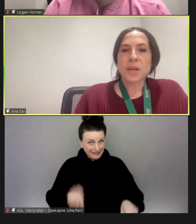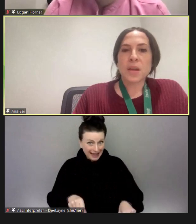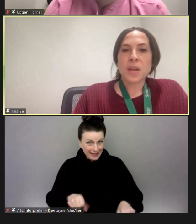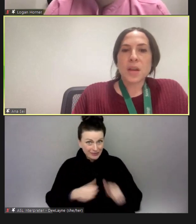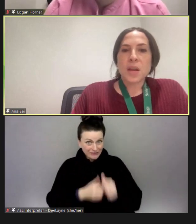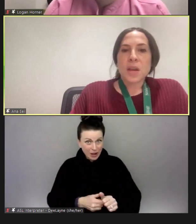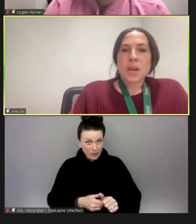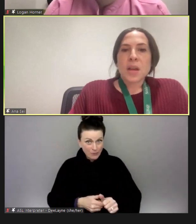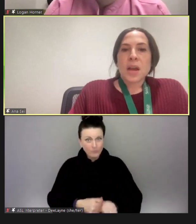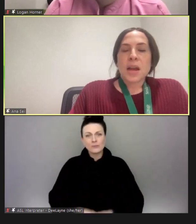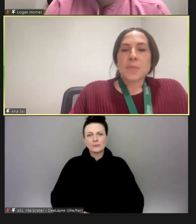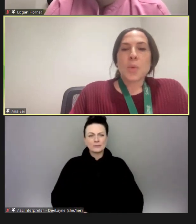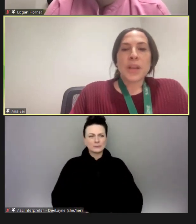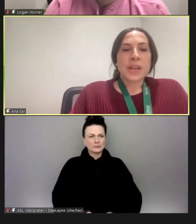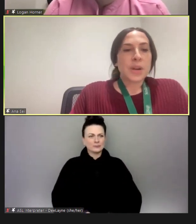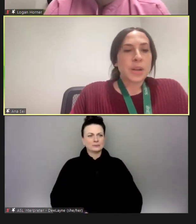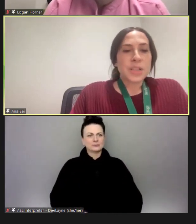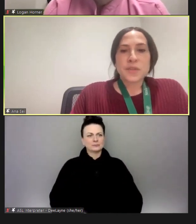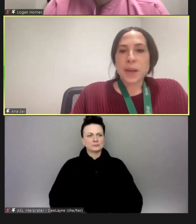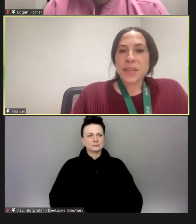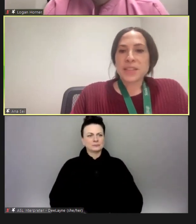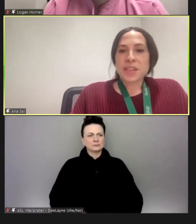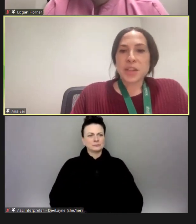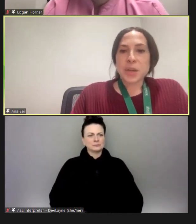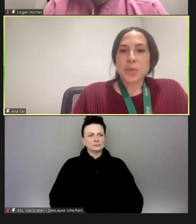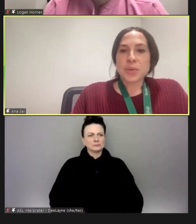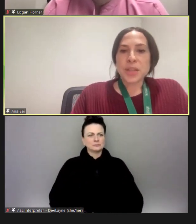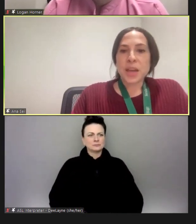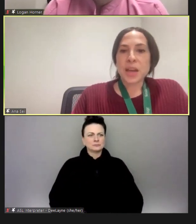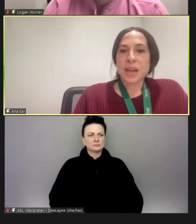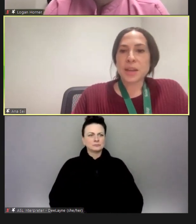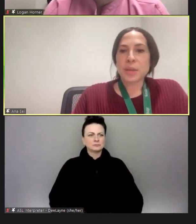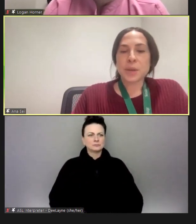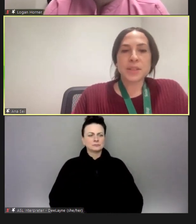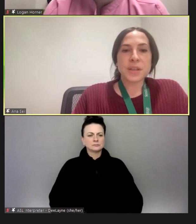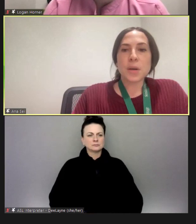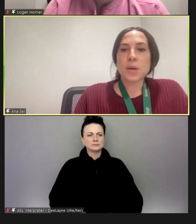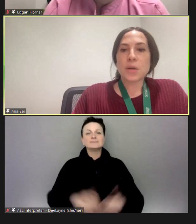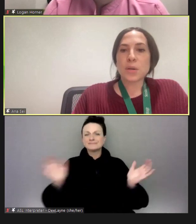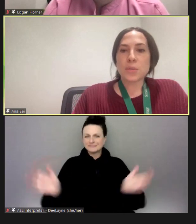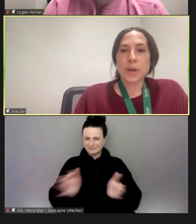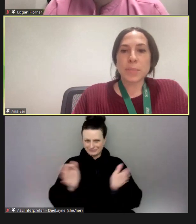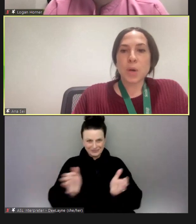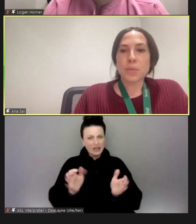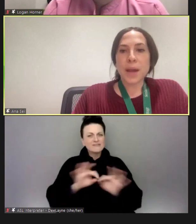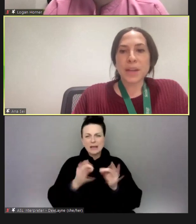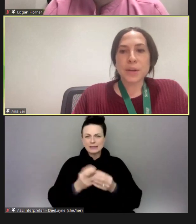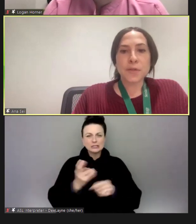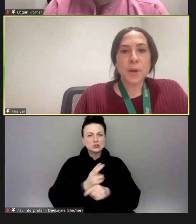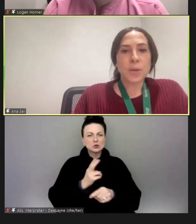pointing um we encourage families to use